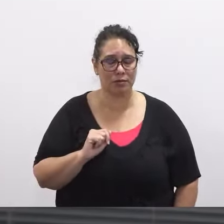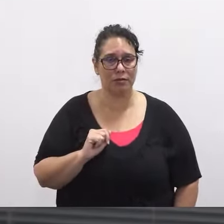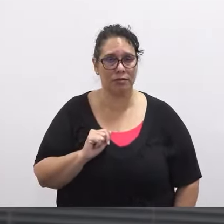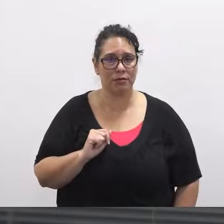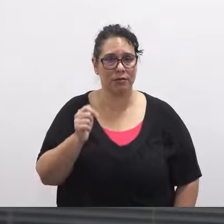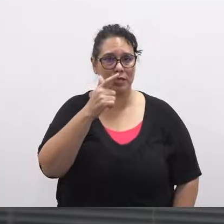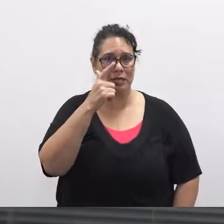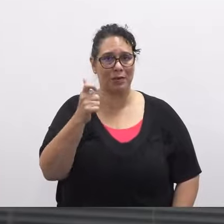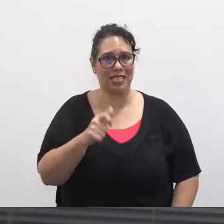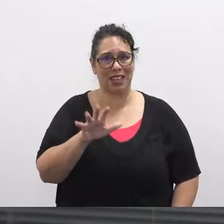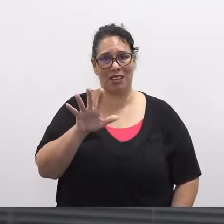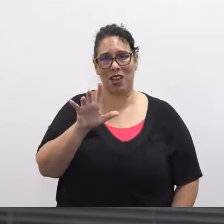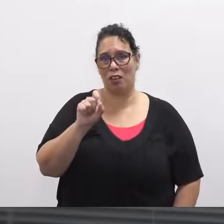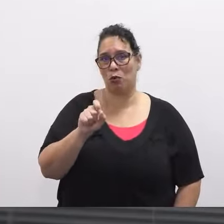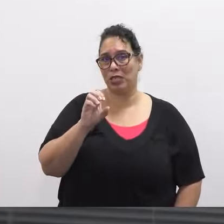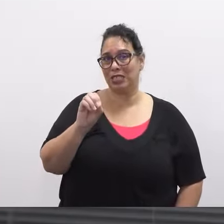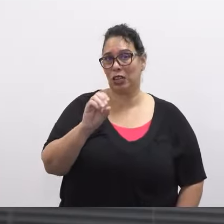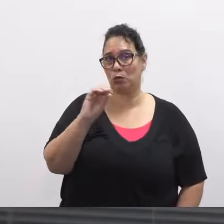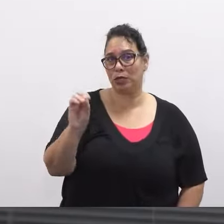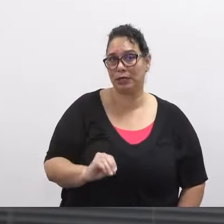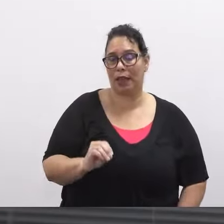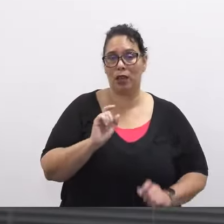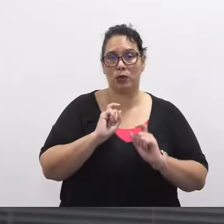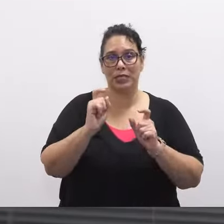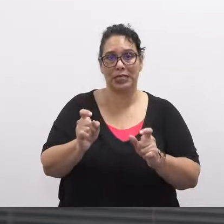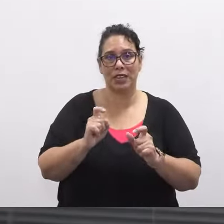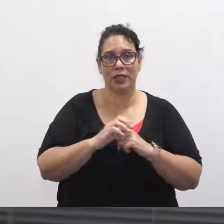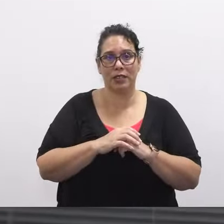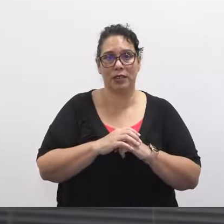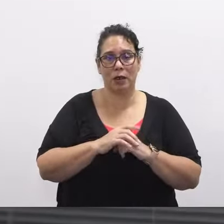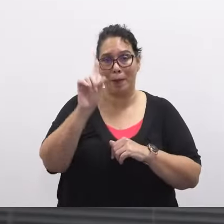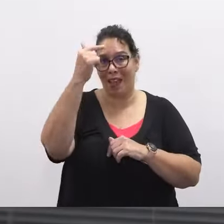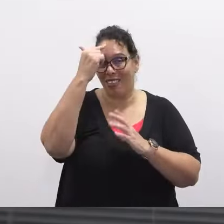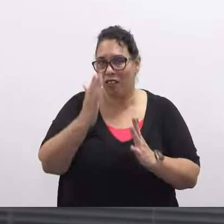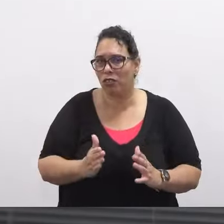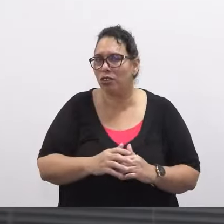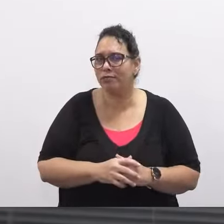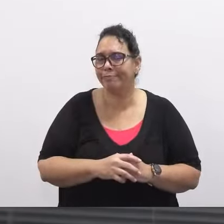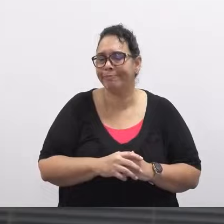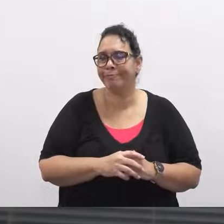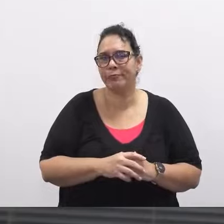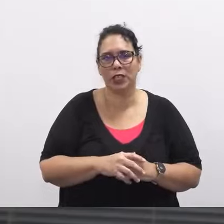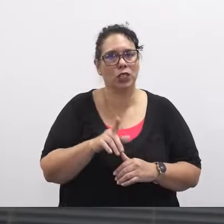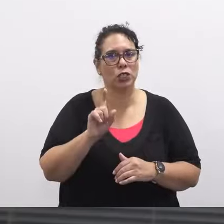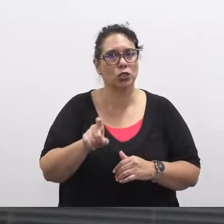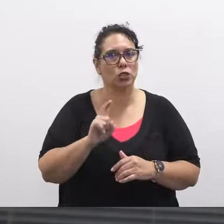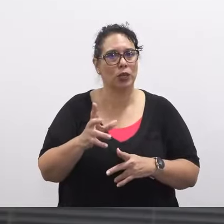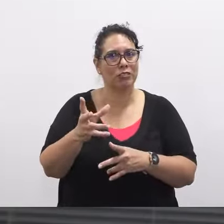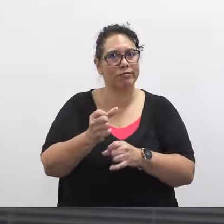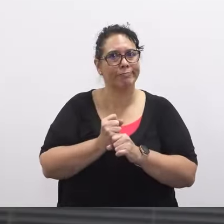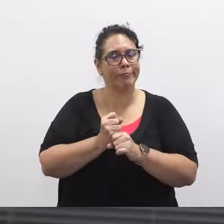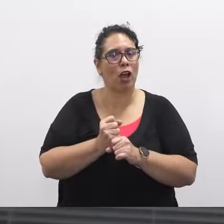'cause 5.0% was given to by the governor. So we need to reclaim all that is ours.